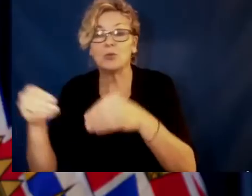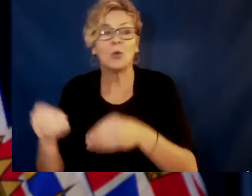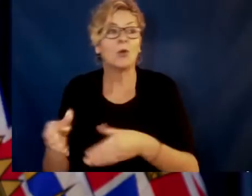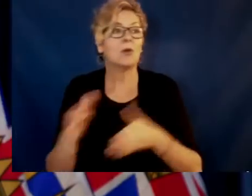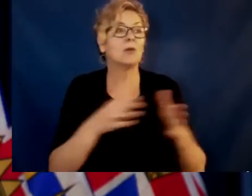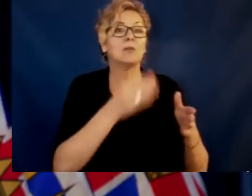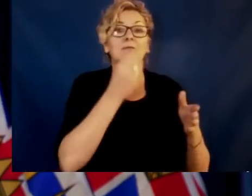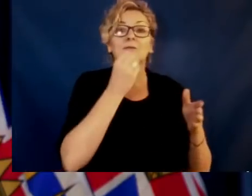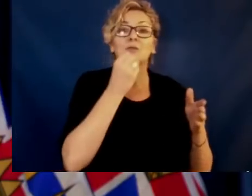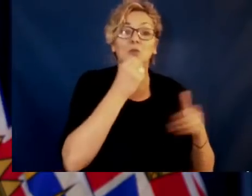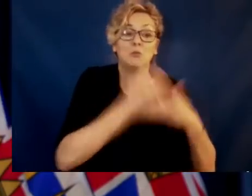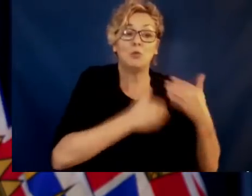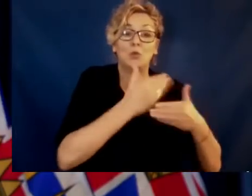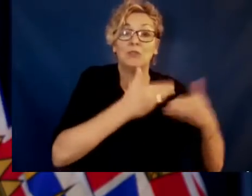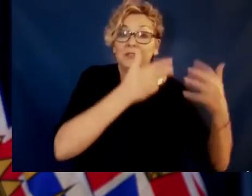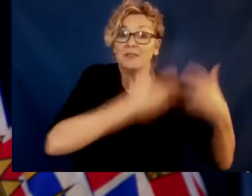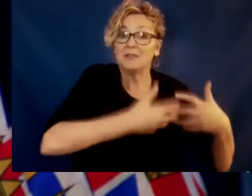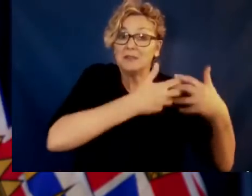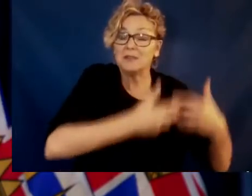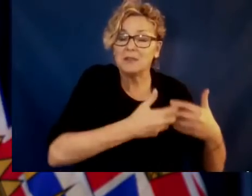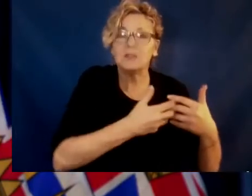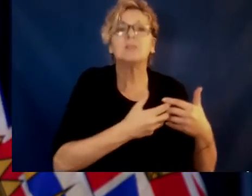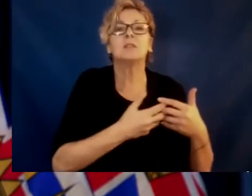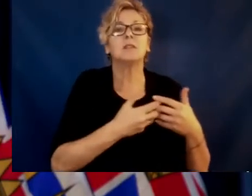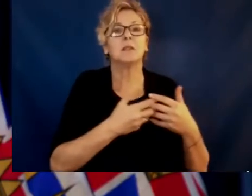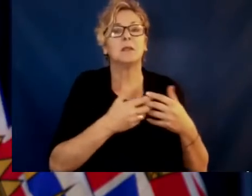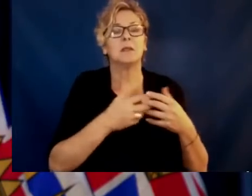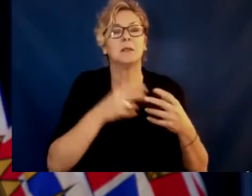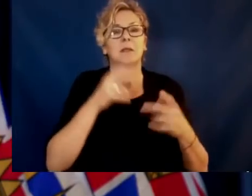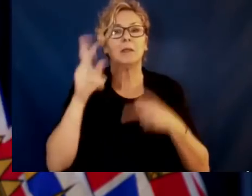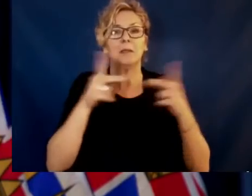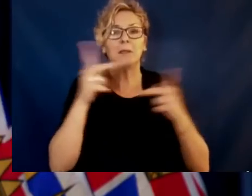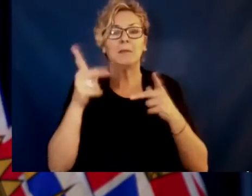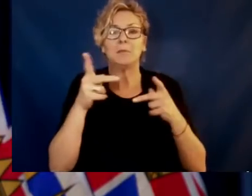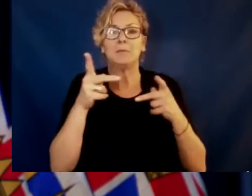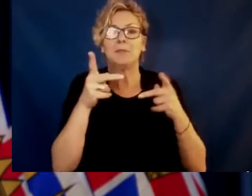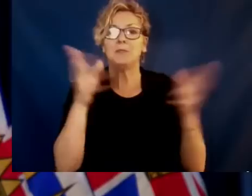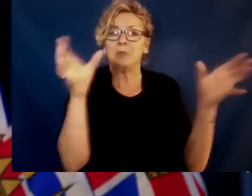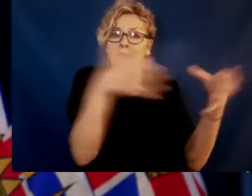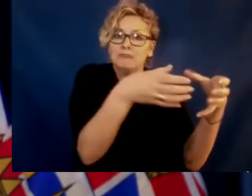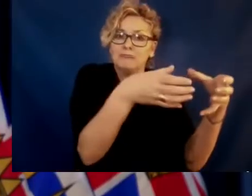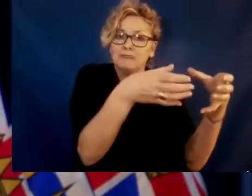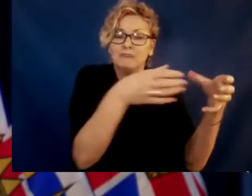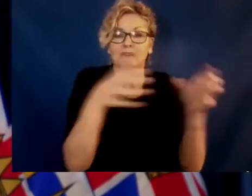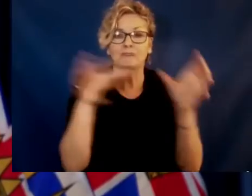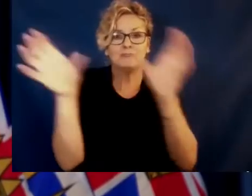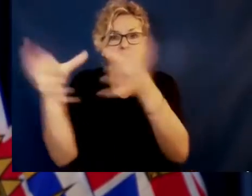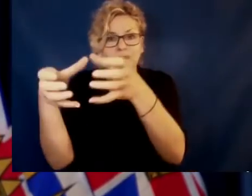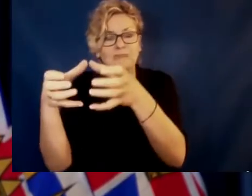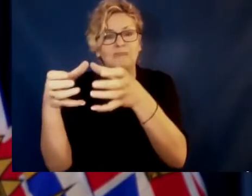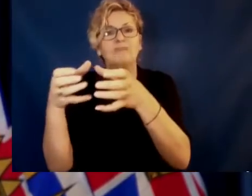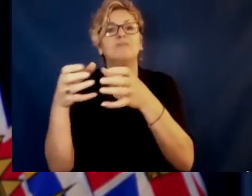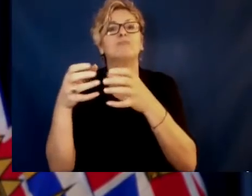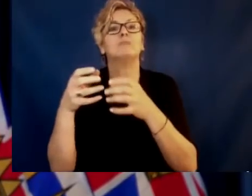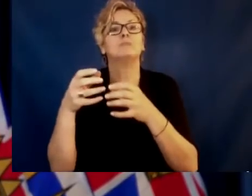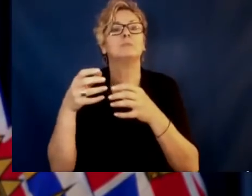working around the clock to track every new case that e emerges, and they are good at what they do.